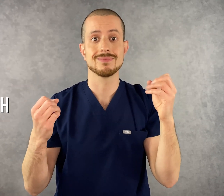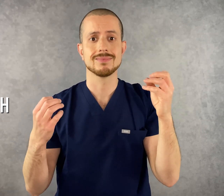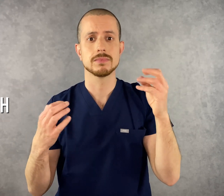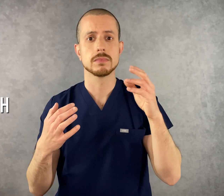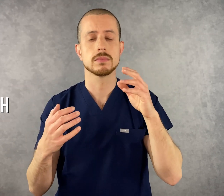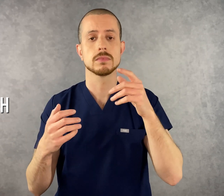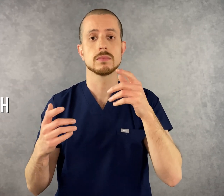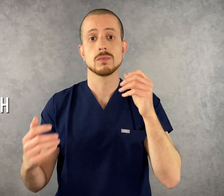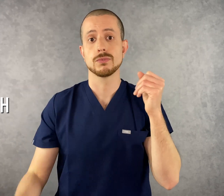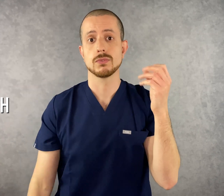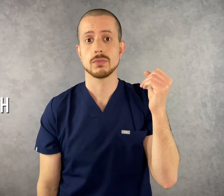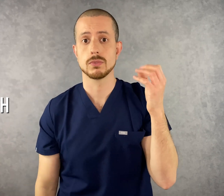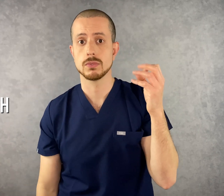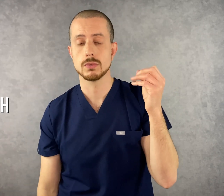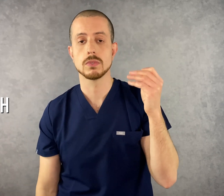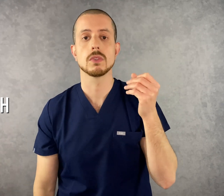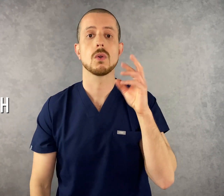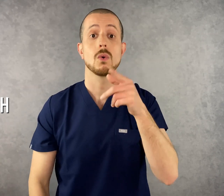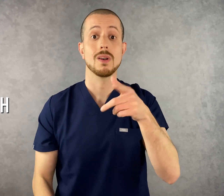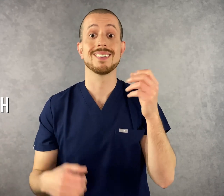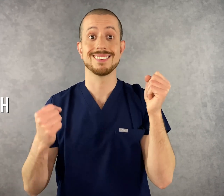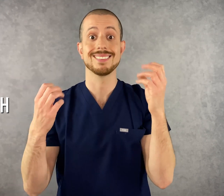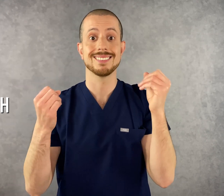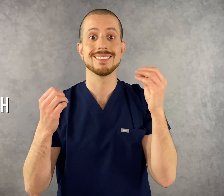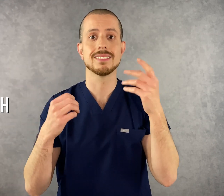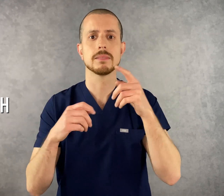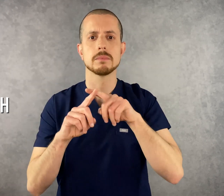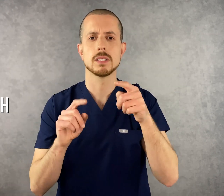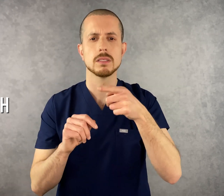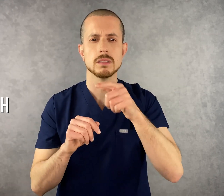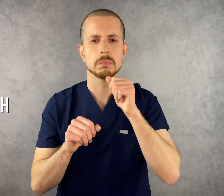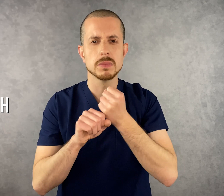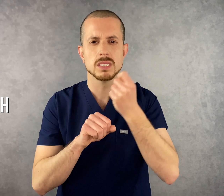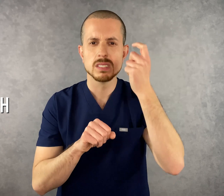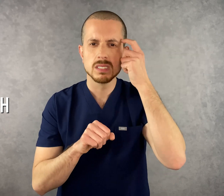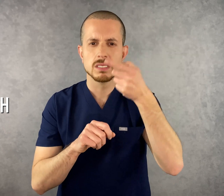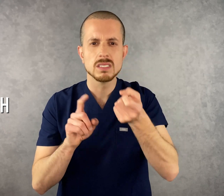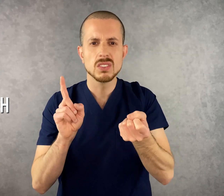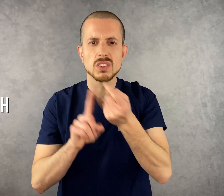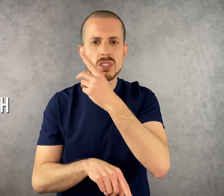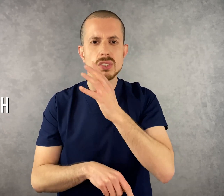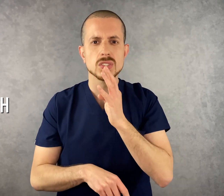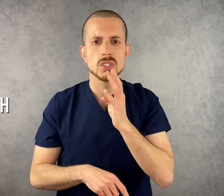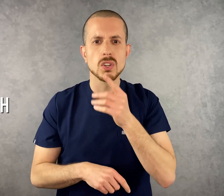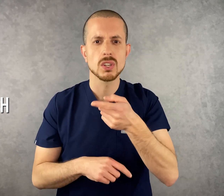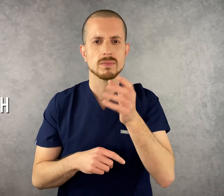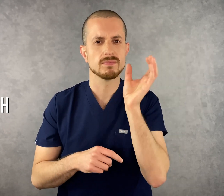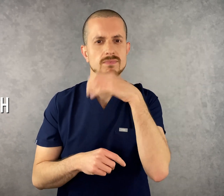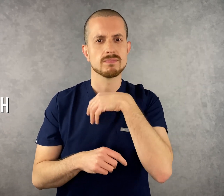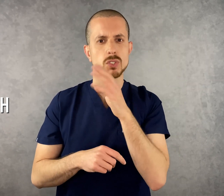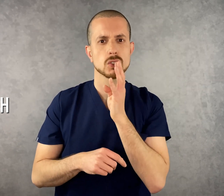you may notice one arm drifting downwards while signing. Or they may be signing without issue but they aren't making sense. They are unintelligible or talking strangely.